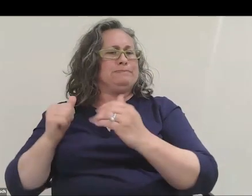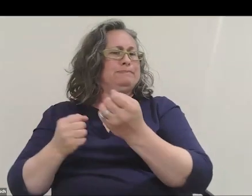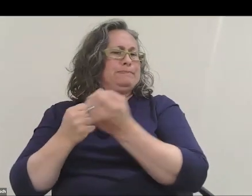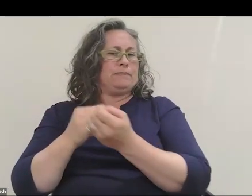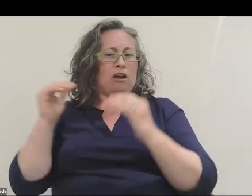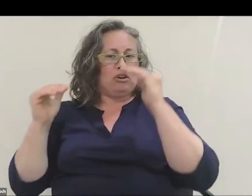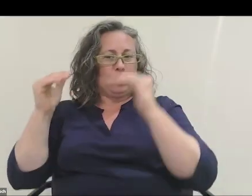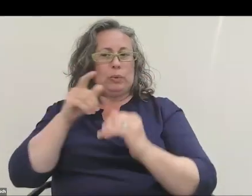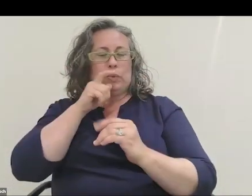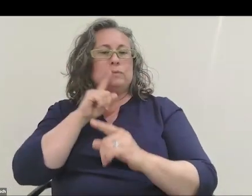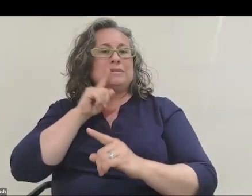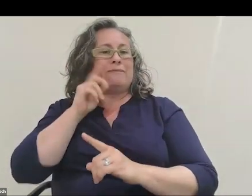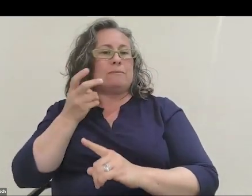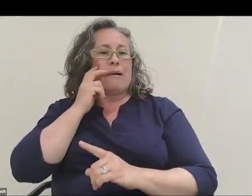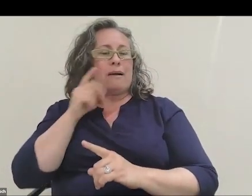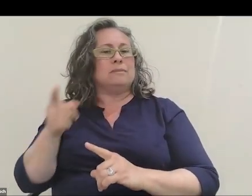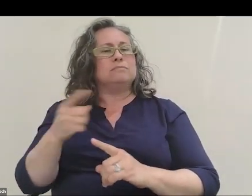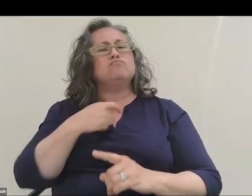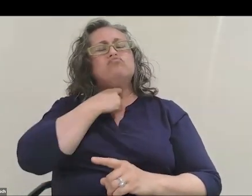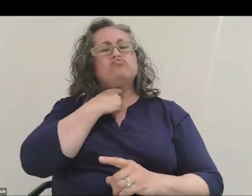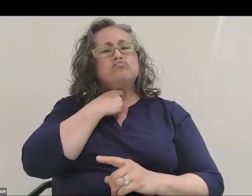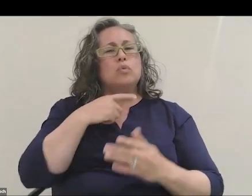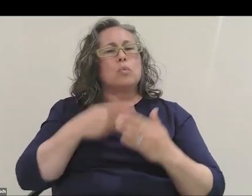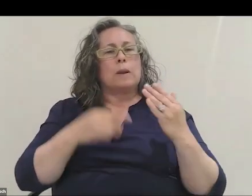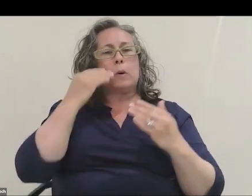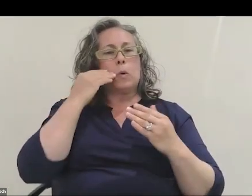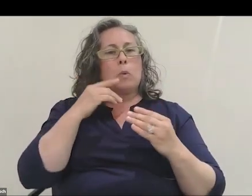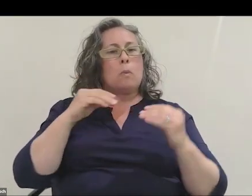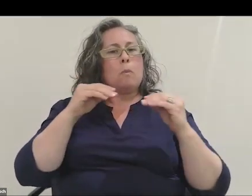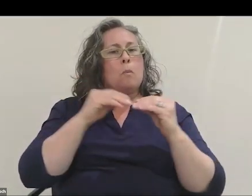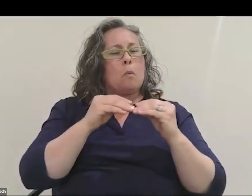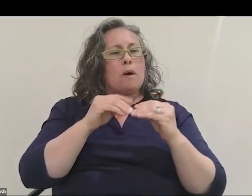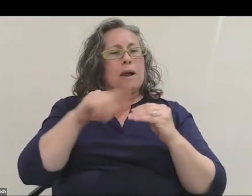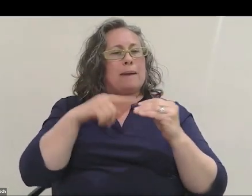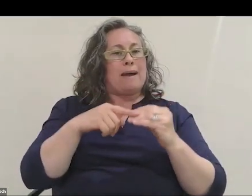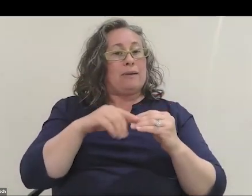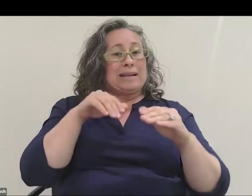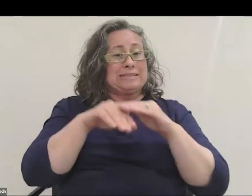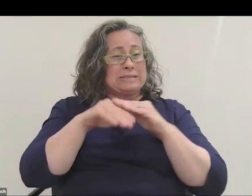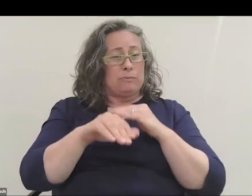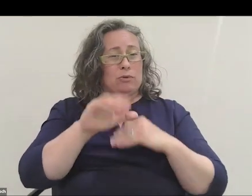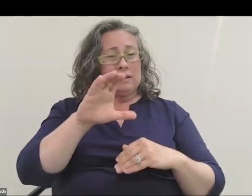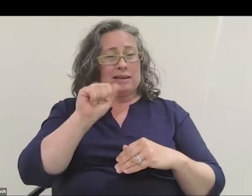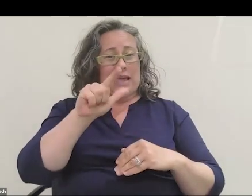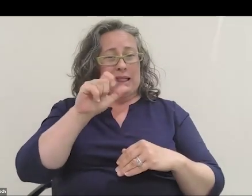One problem they had is they wanted to know about more accessible calipers because they just had large print readouts and the other options they knew